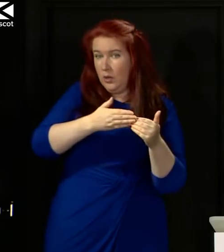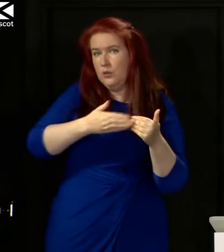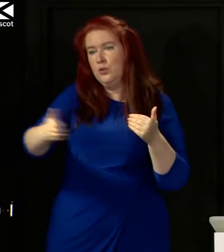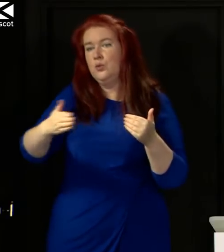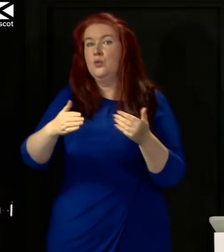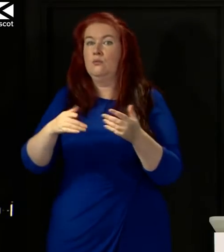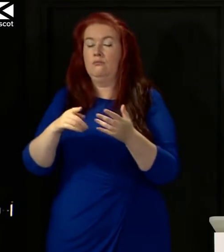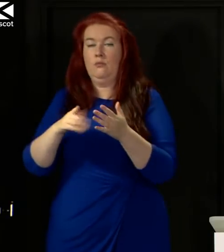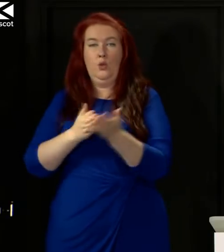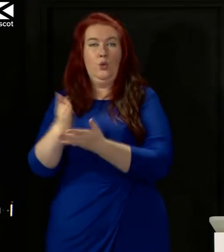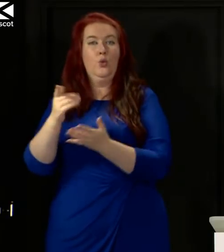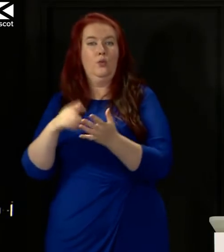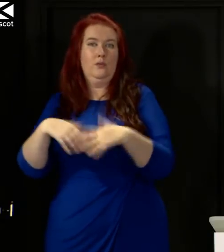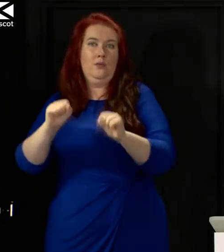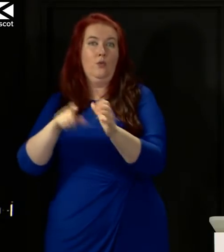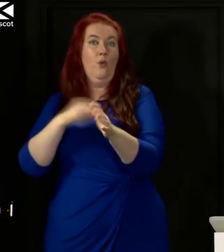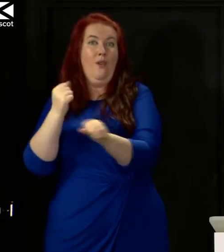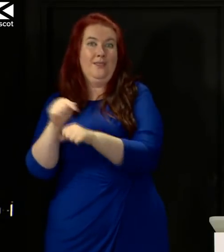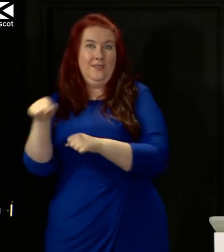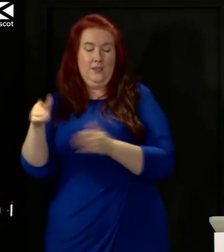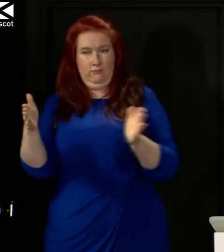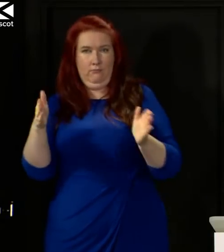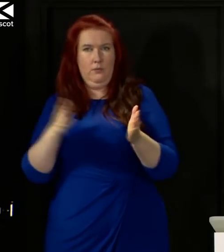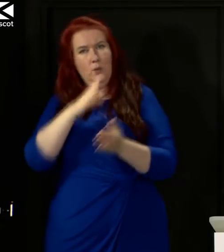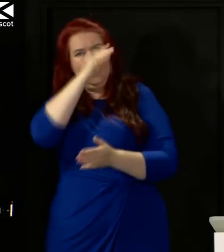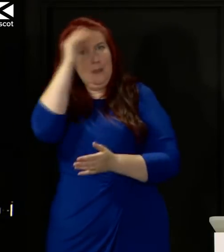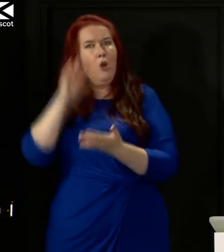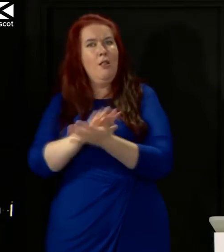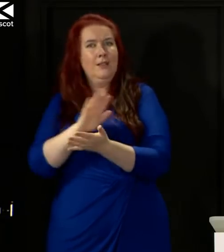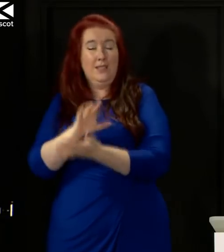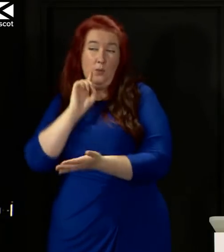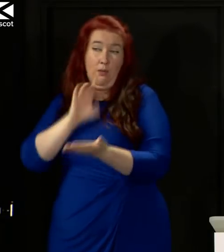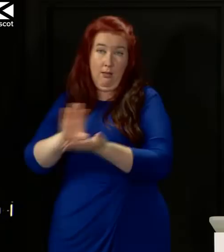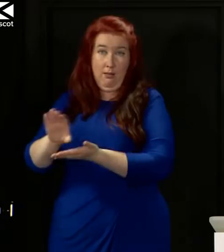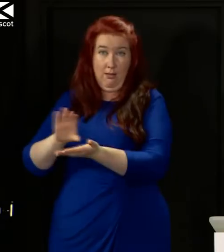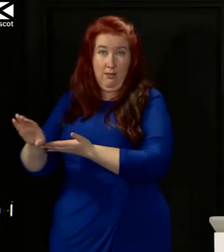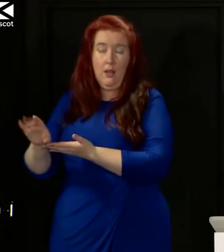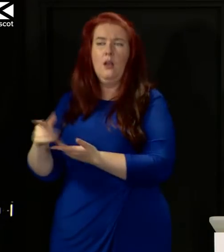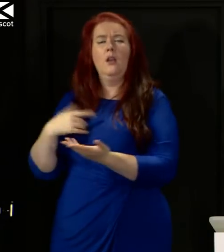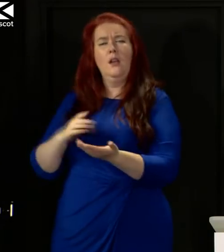in August. The funding will be allocated in a way that allows councils - as many of them